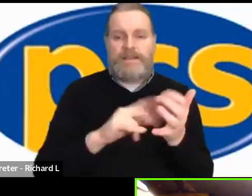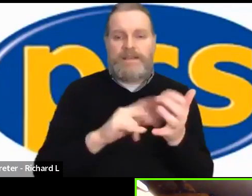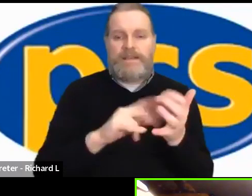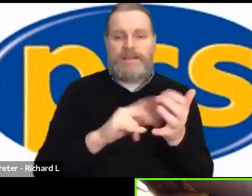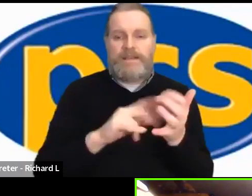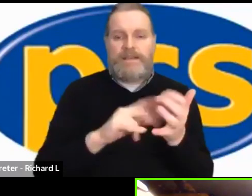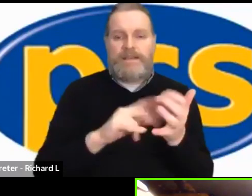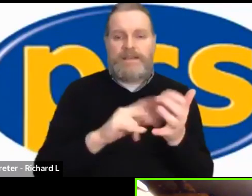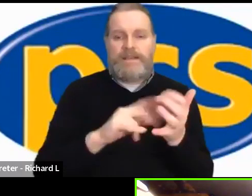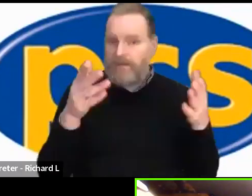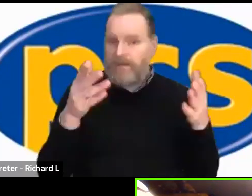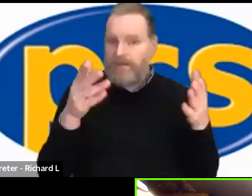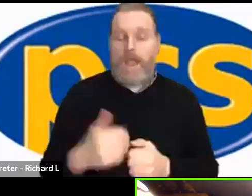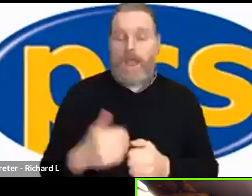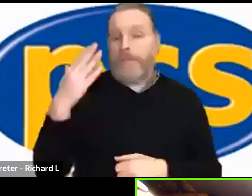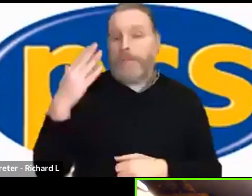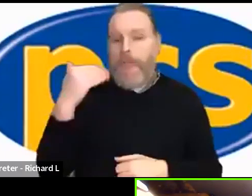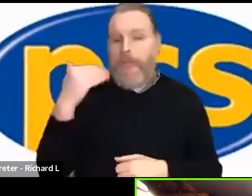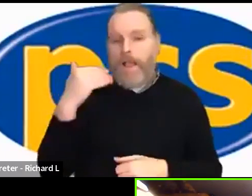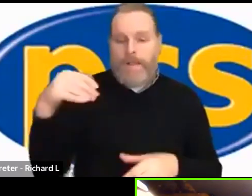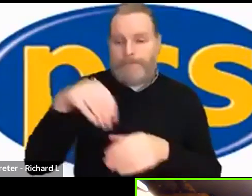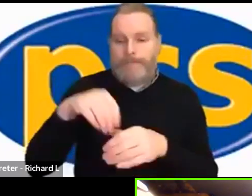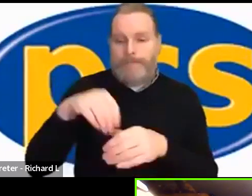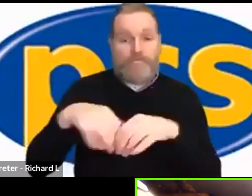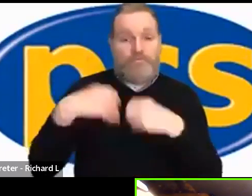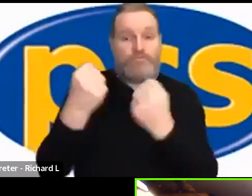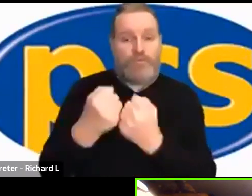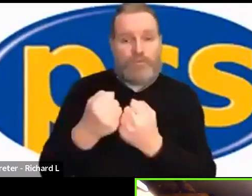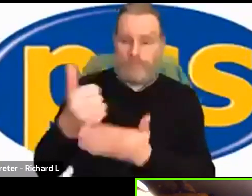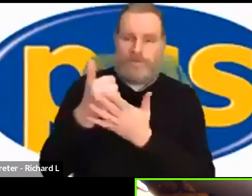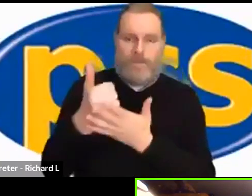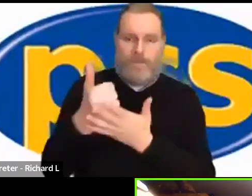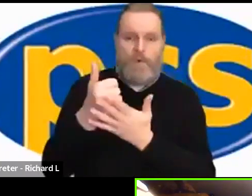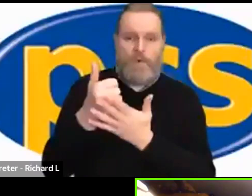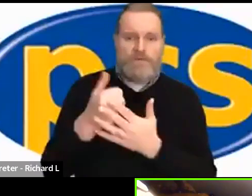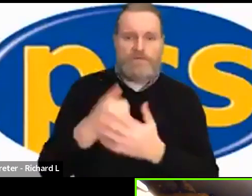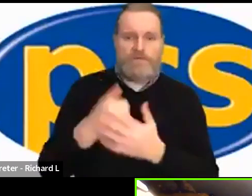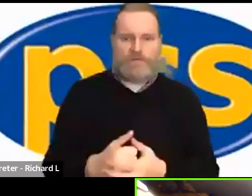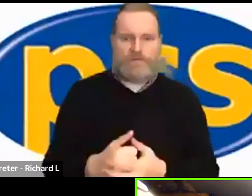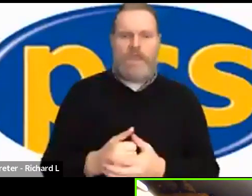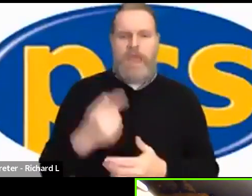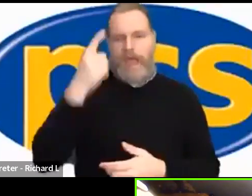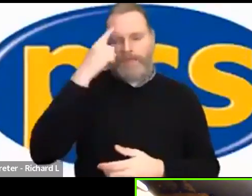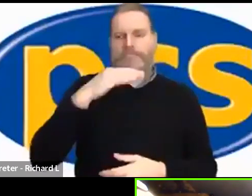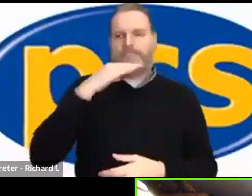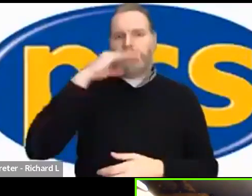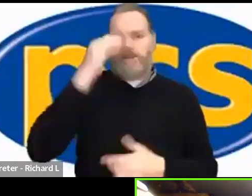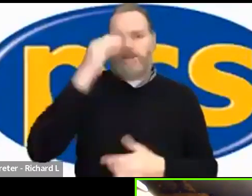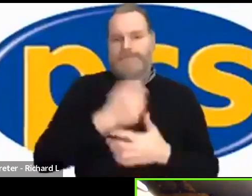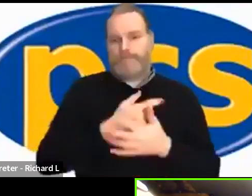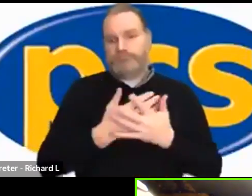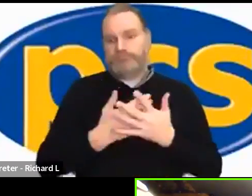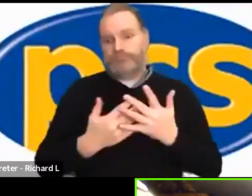watching tonight even Pts balance solidarity the National Black Members Committee Rep. In the Rep. In the northern region, and the northern region, and that is enough to enough to be going on with enough to be going on with.